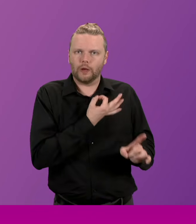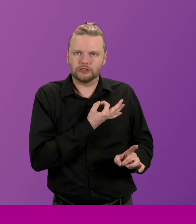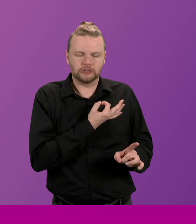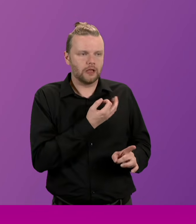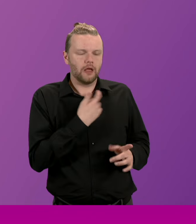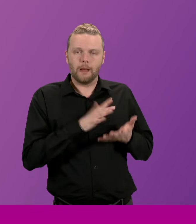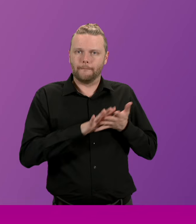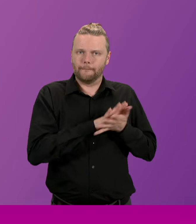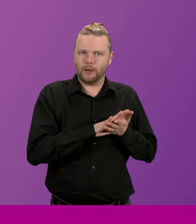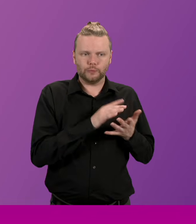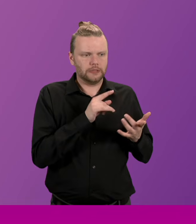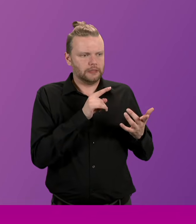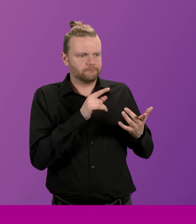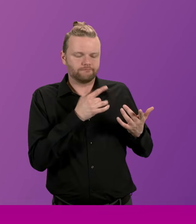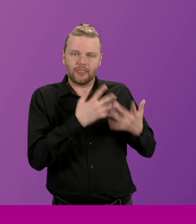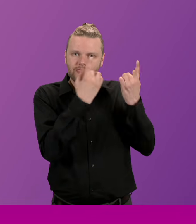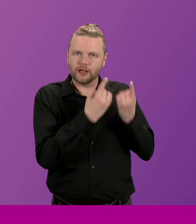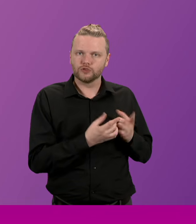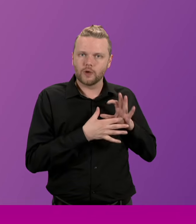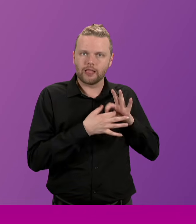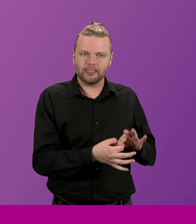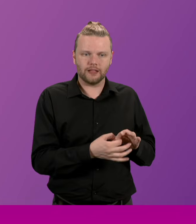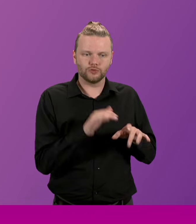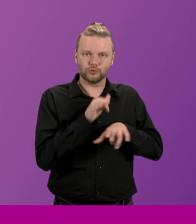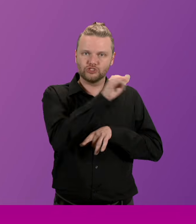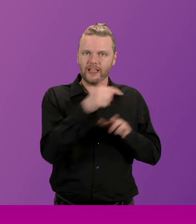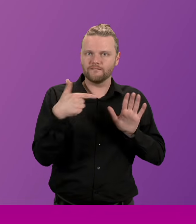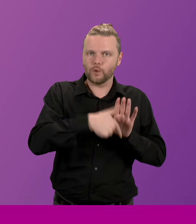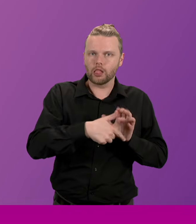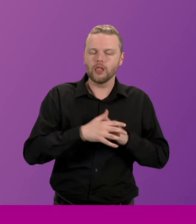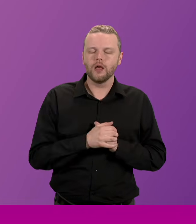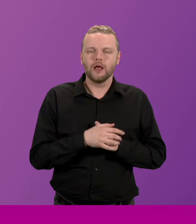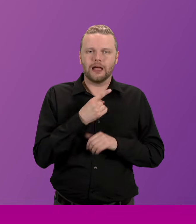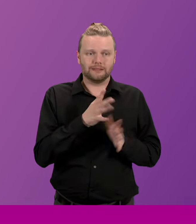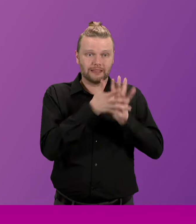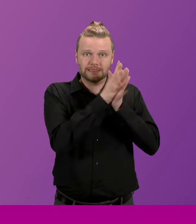member about the issue in relation to jet fuel and the damage that has been done